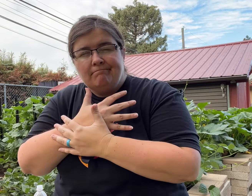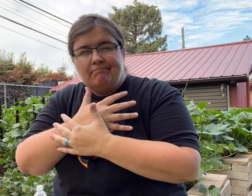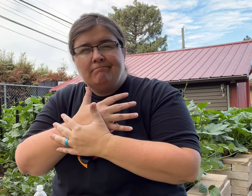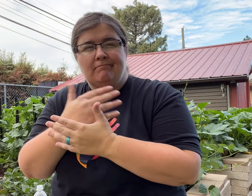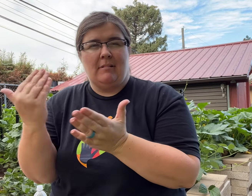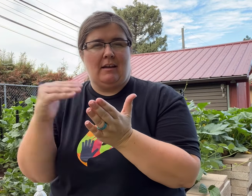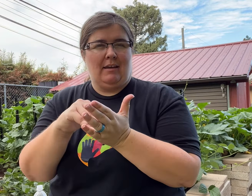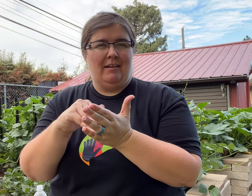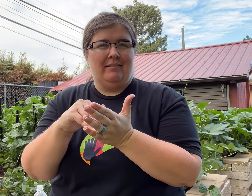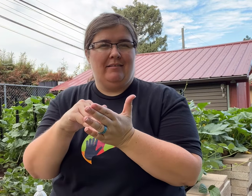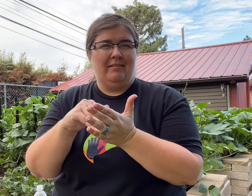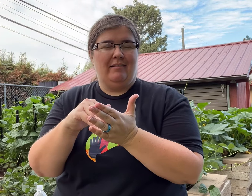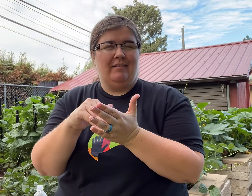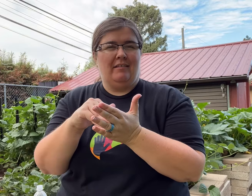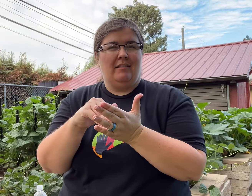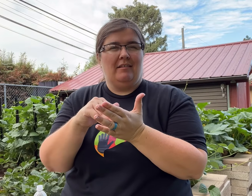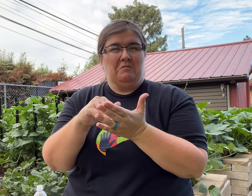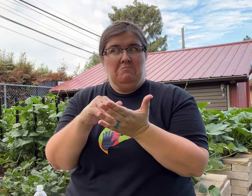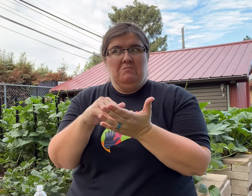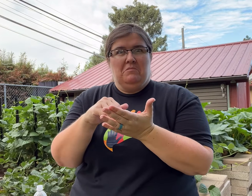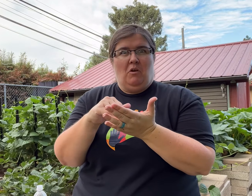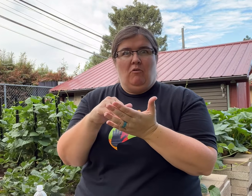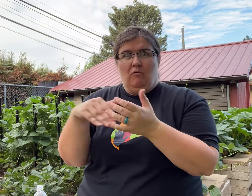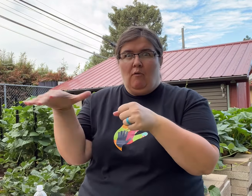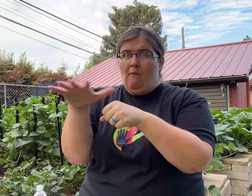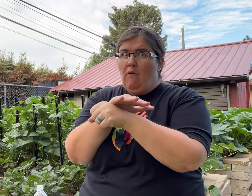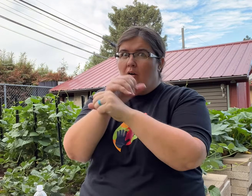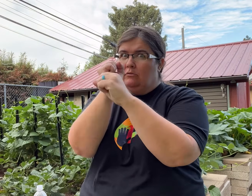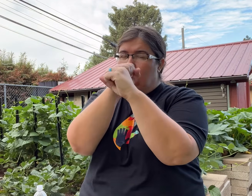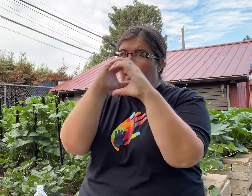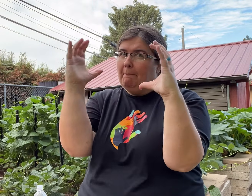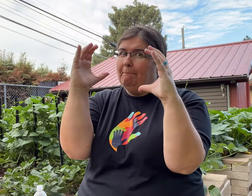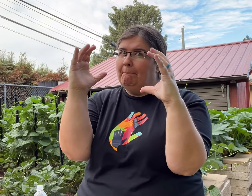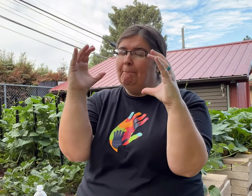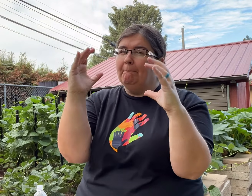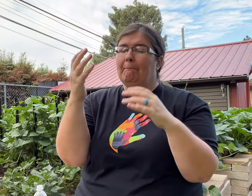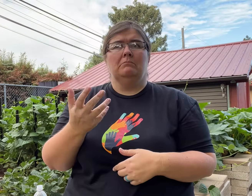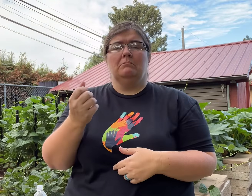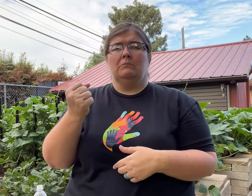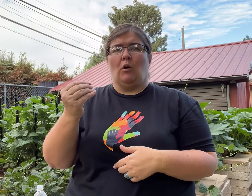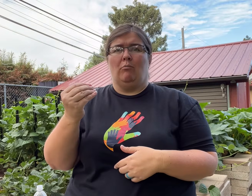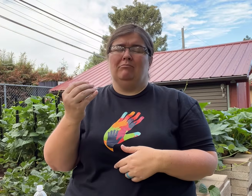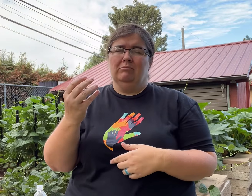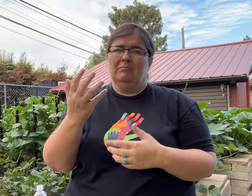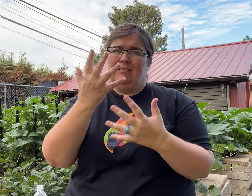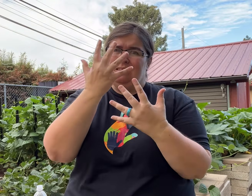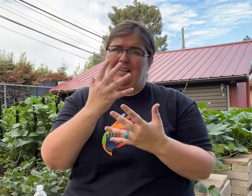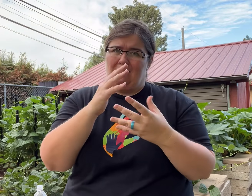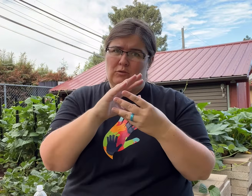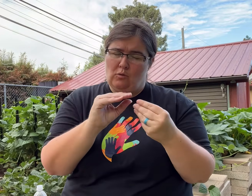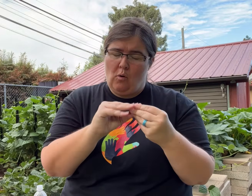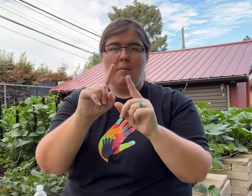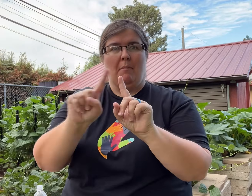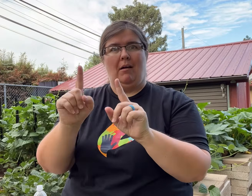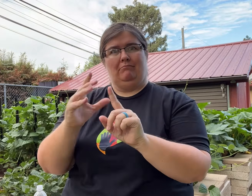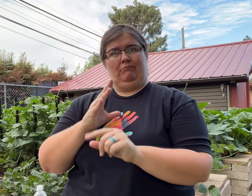could touch and hug her again. So yeah, it was a full dream. And I know that's a really sad story,